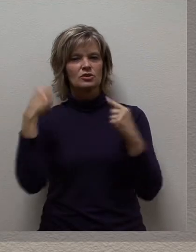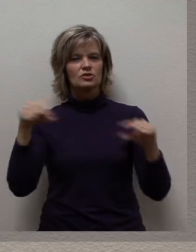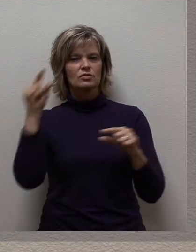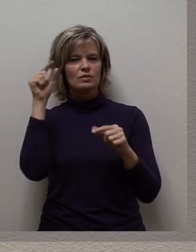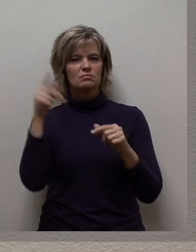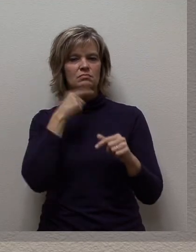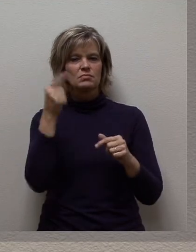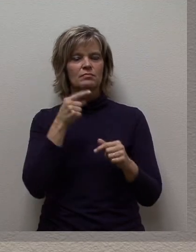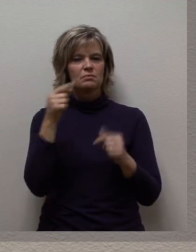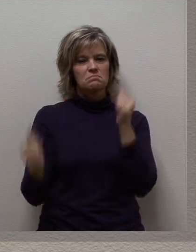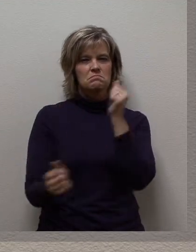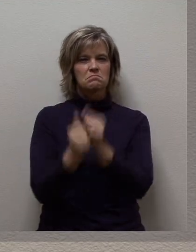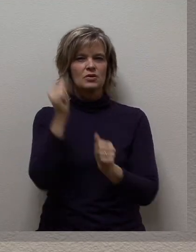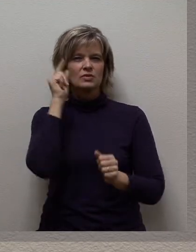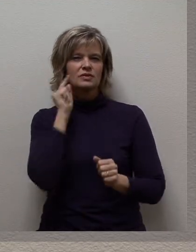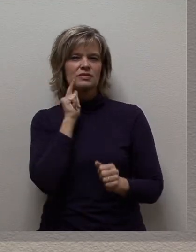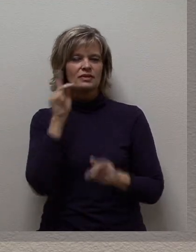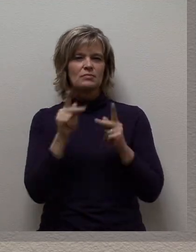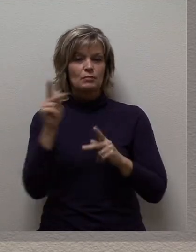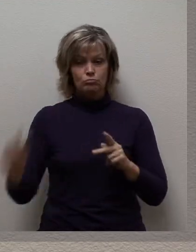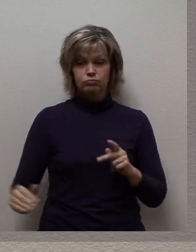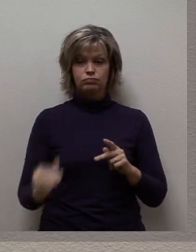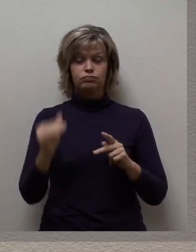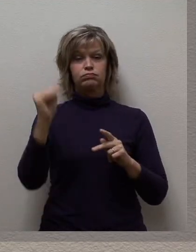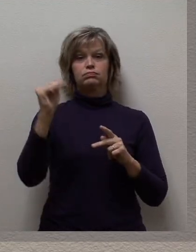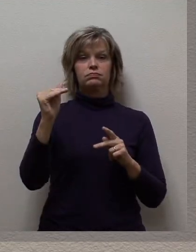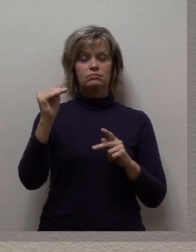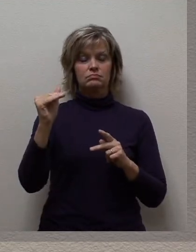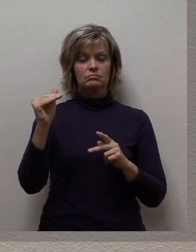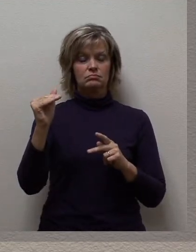and most deaf people as they grow from a child